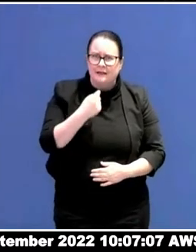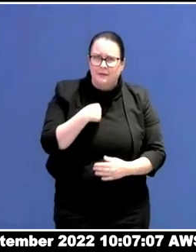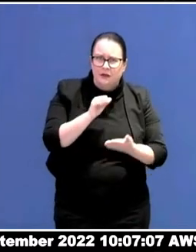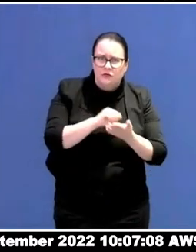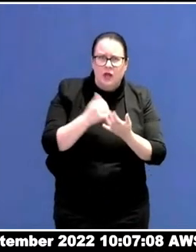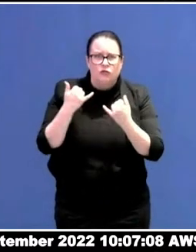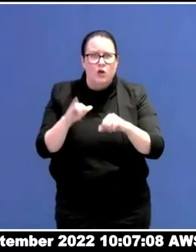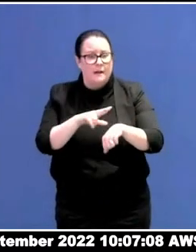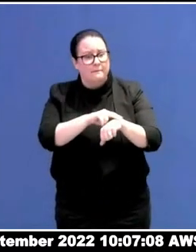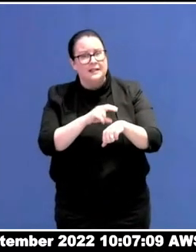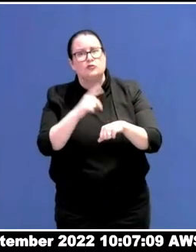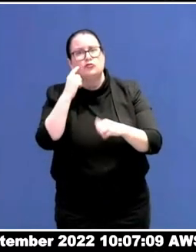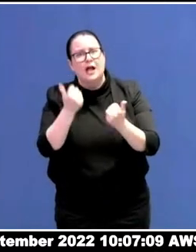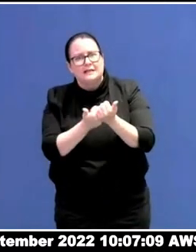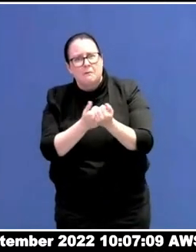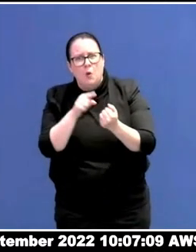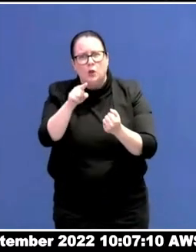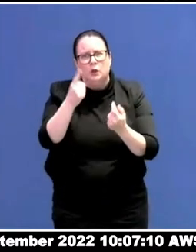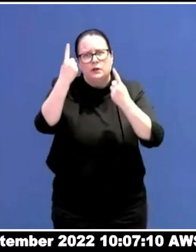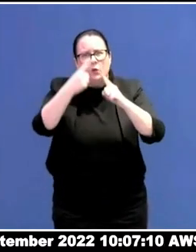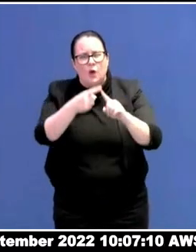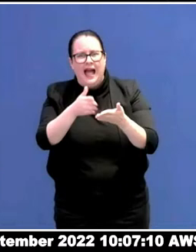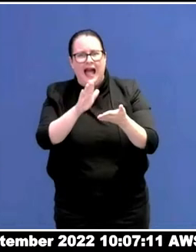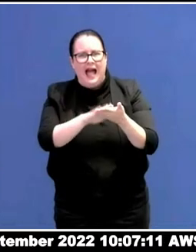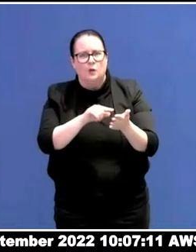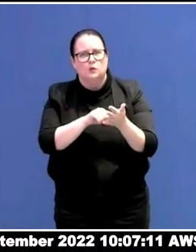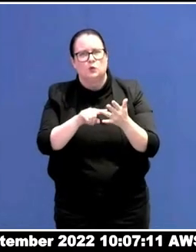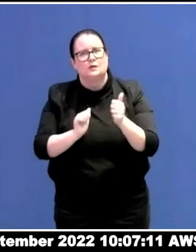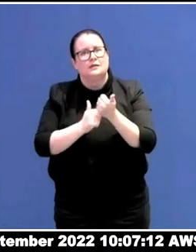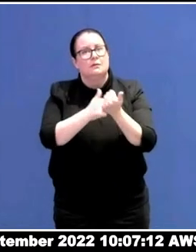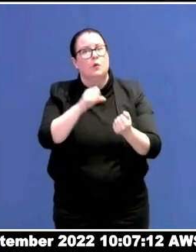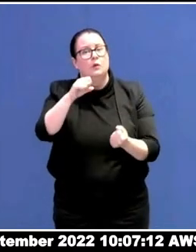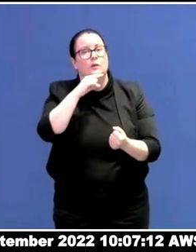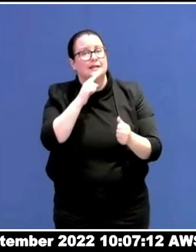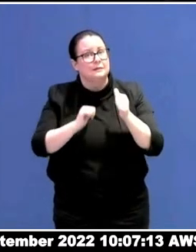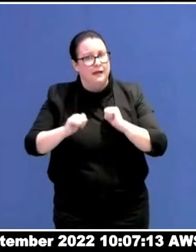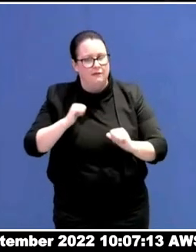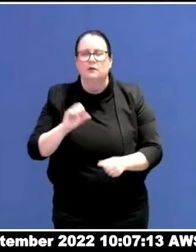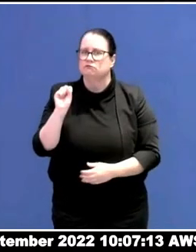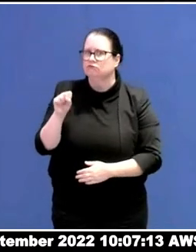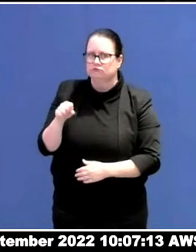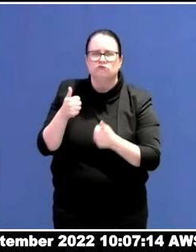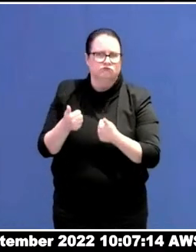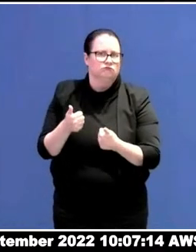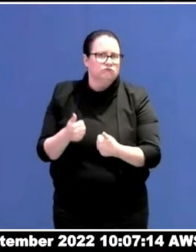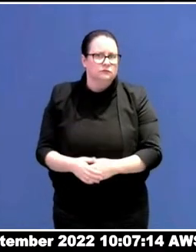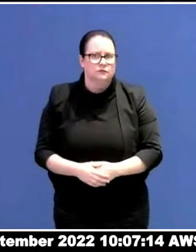attempting to work with you to work out a practical response to his behaviour. Yes, very much so. And you appreciated that.